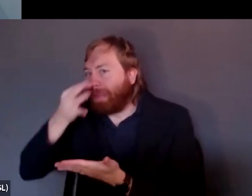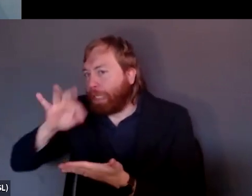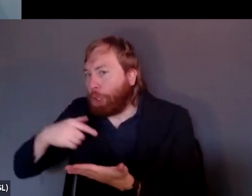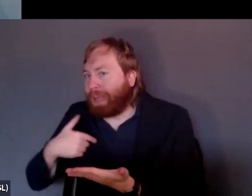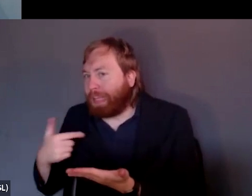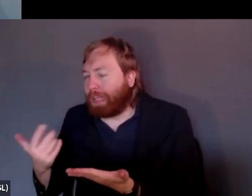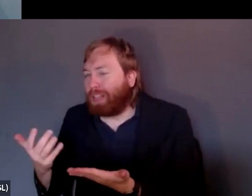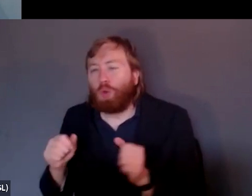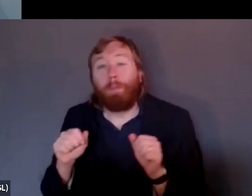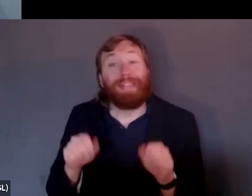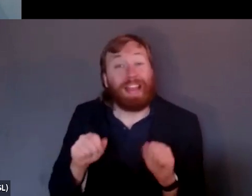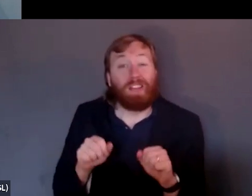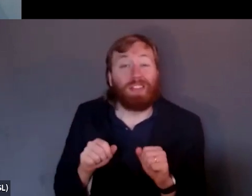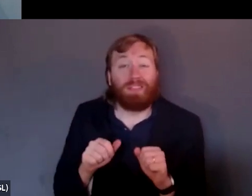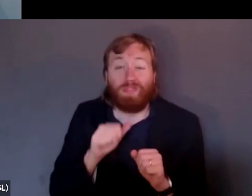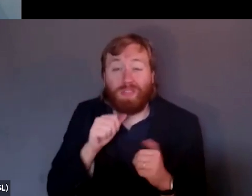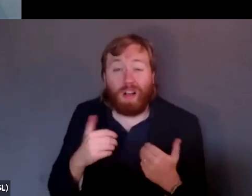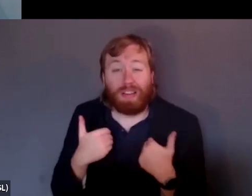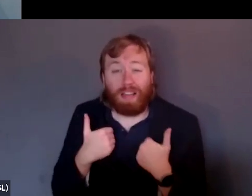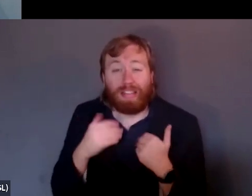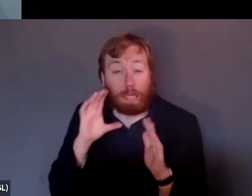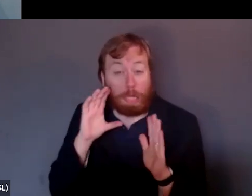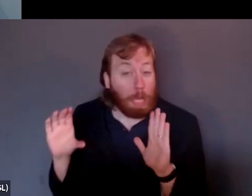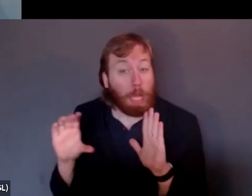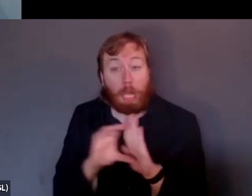Potentially not having a image of a route,